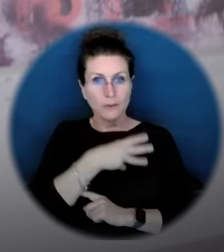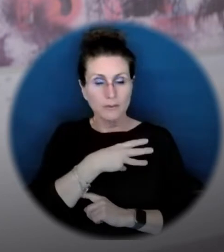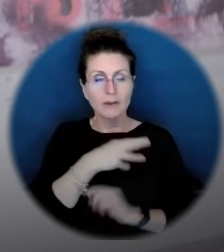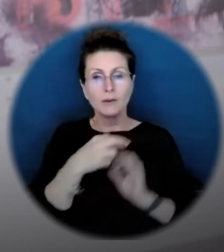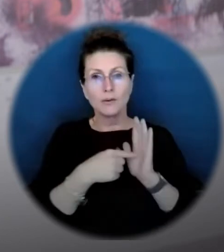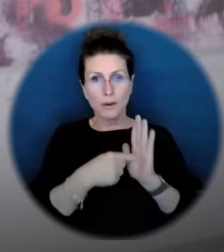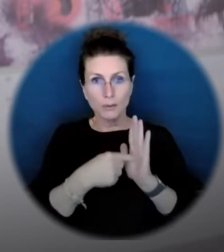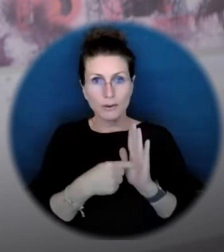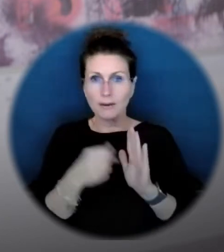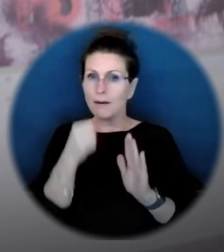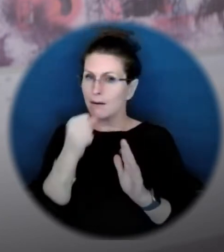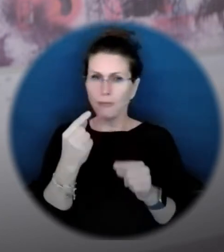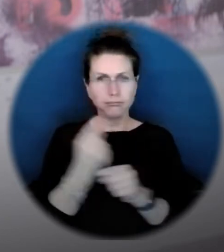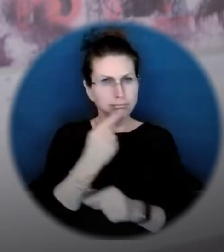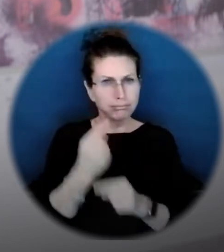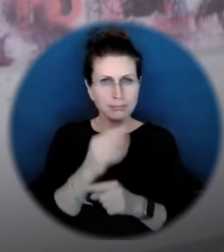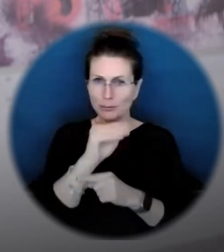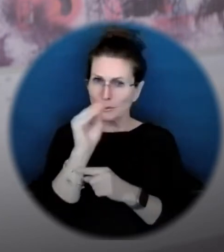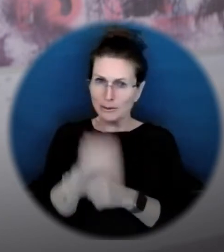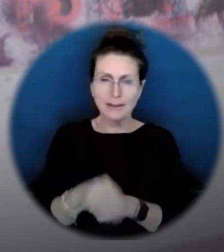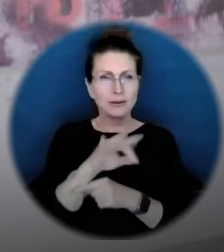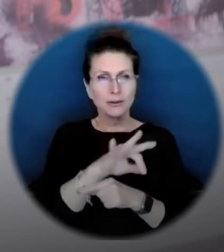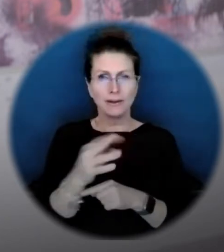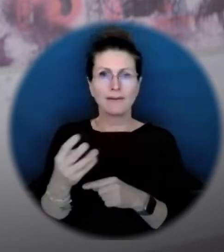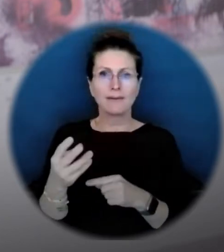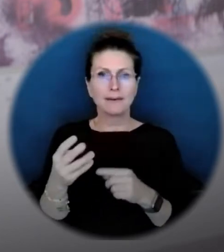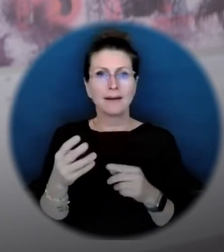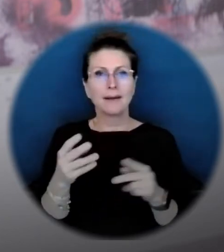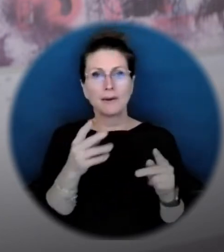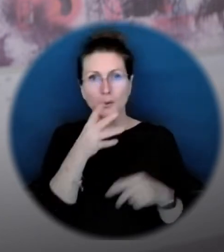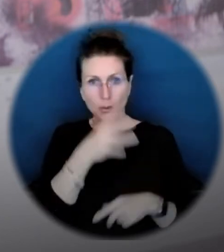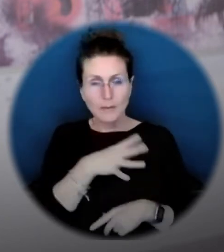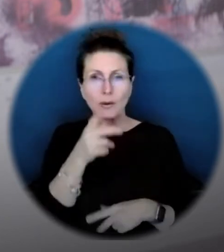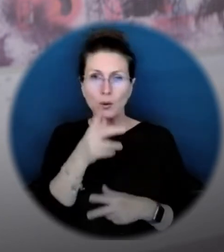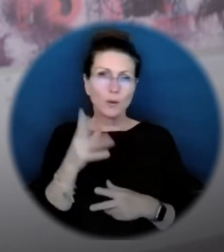represent a disproportionate percentage of victims of gender-based violence.